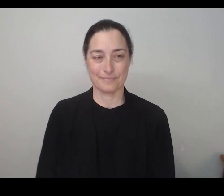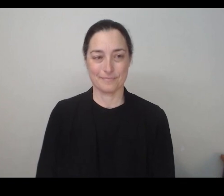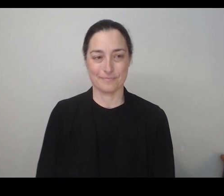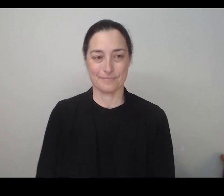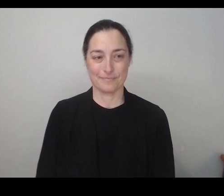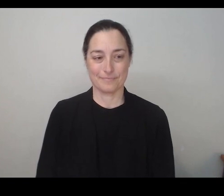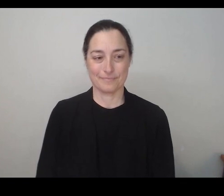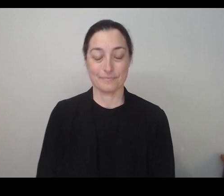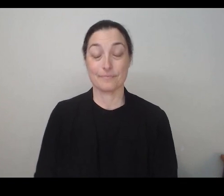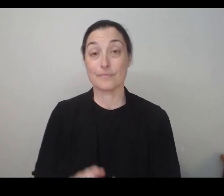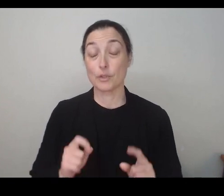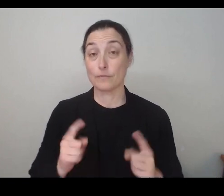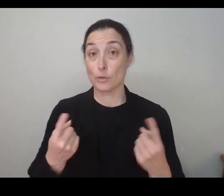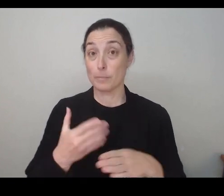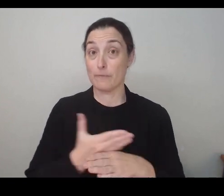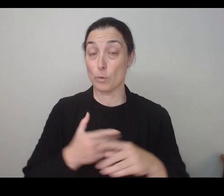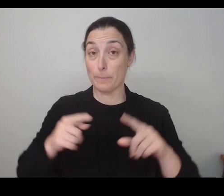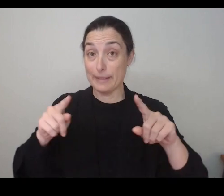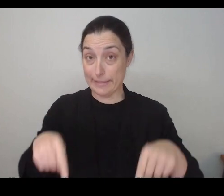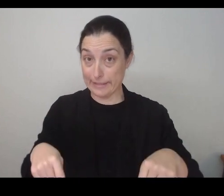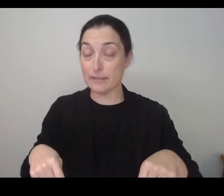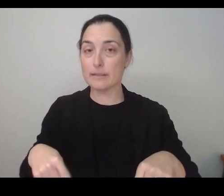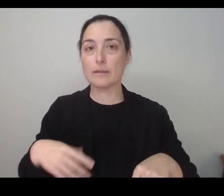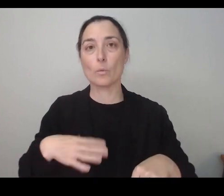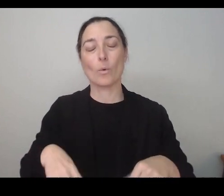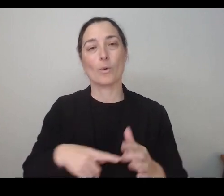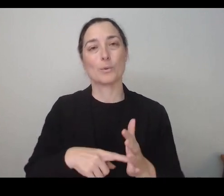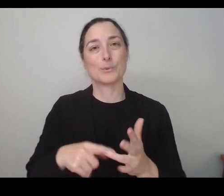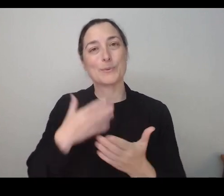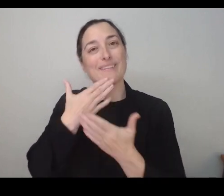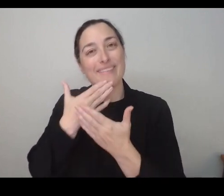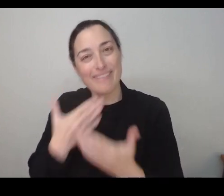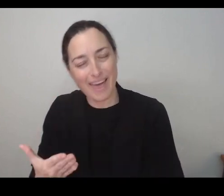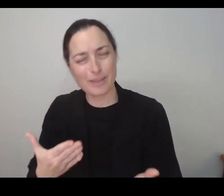First of all, before beginning, I would like to thank you for your very warm welcoming.